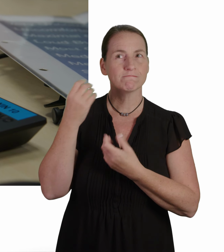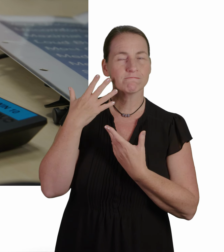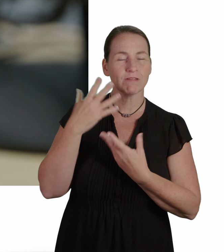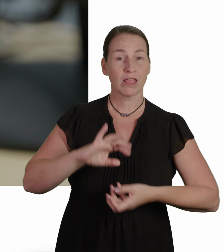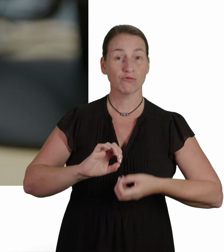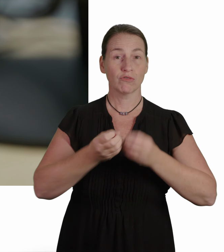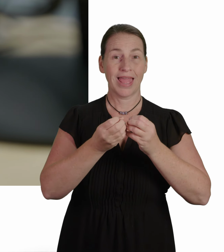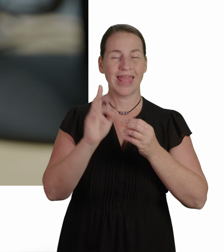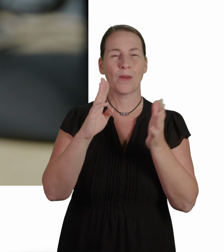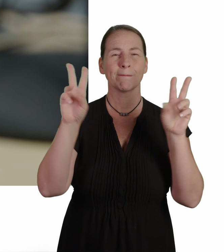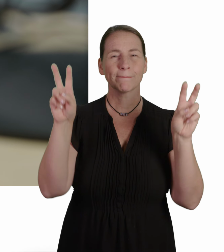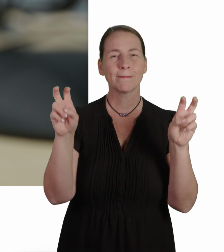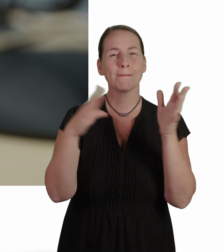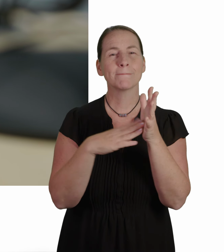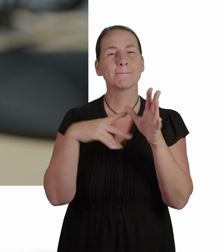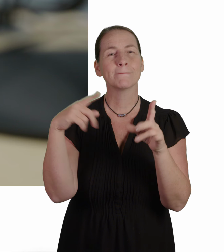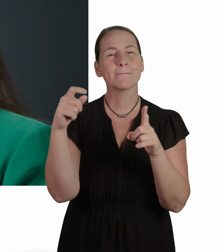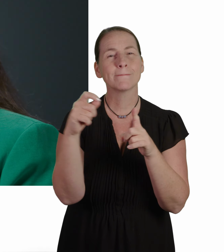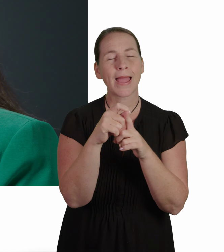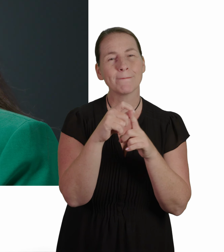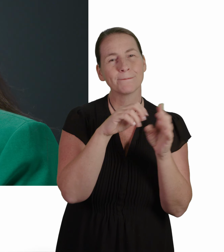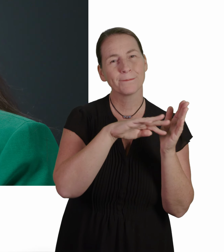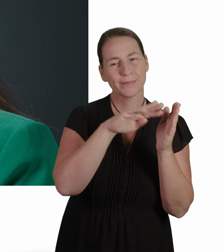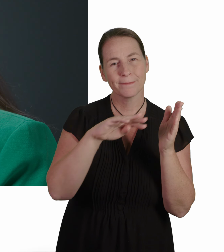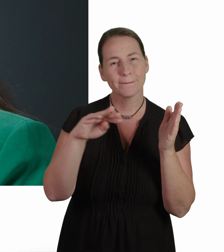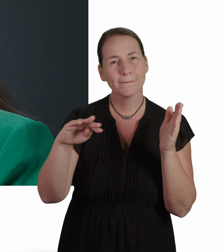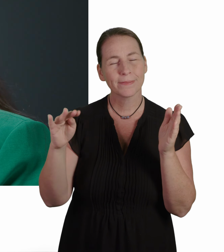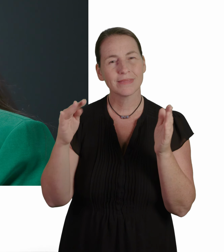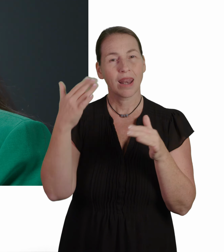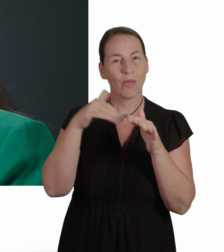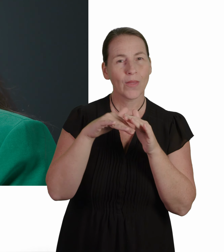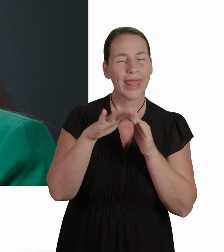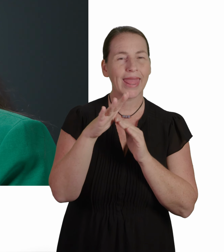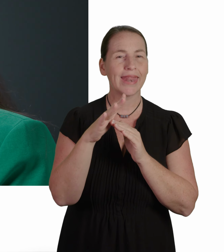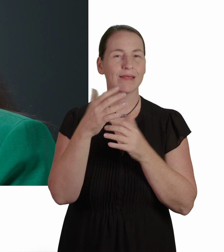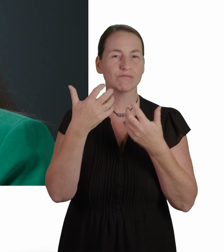and the map is then loaded into the processor and we then switch the processor on.